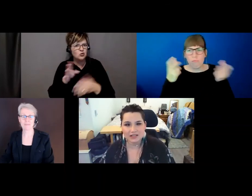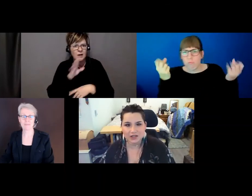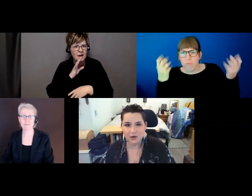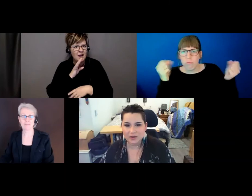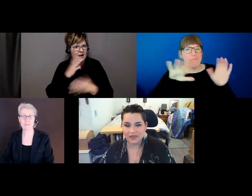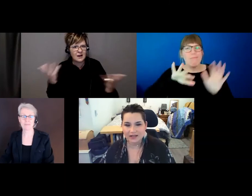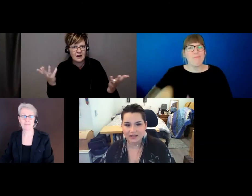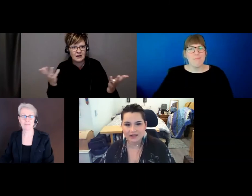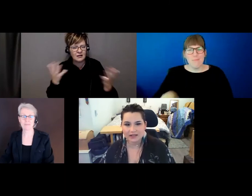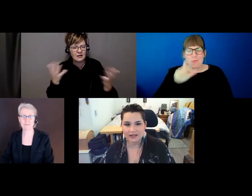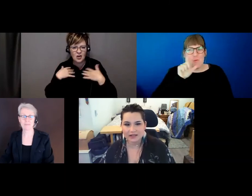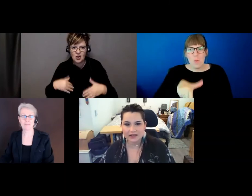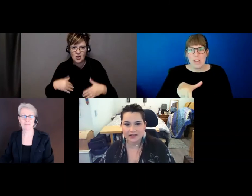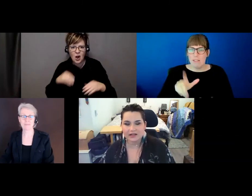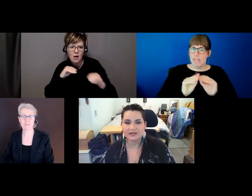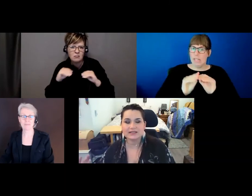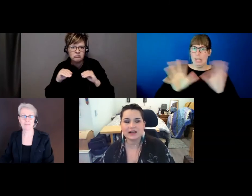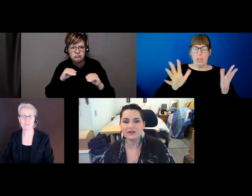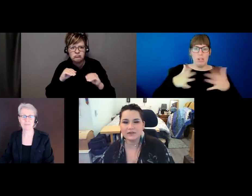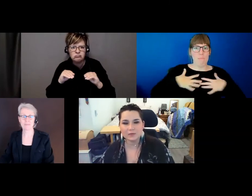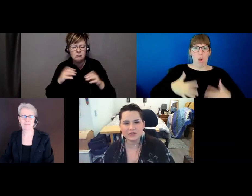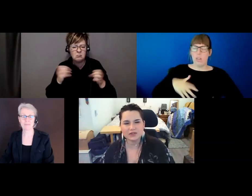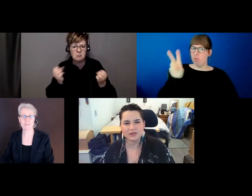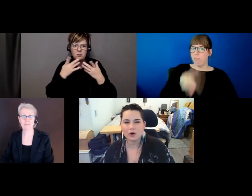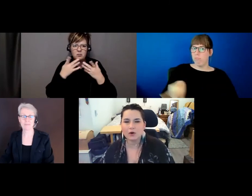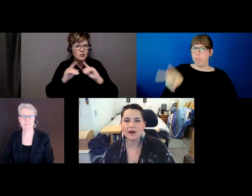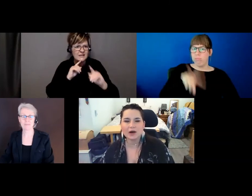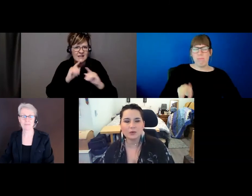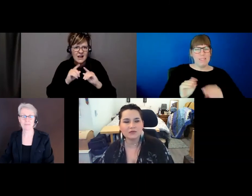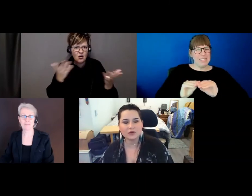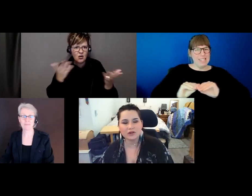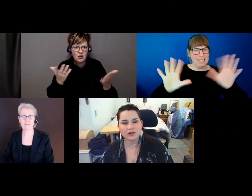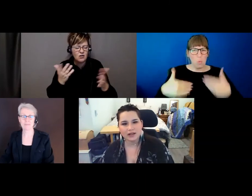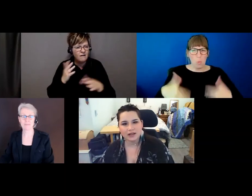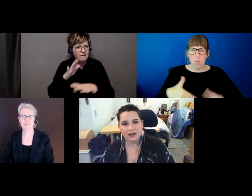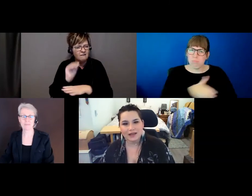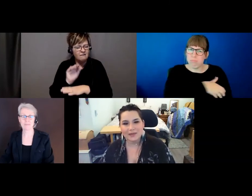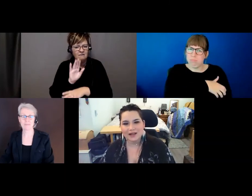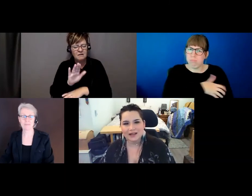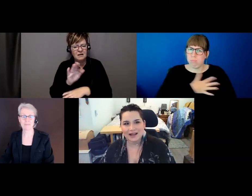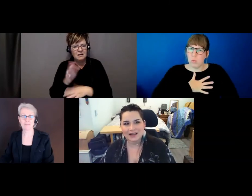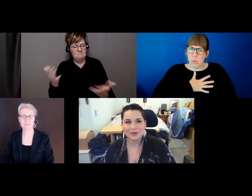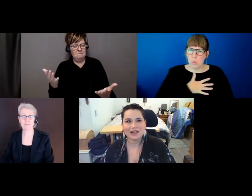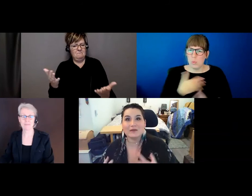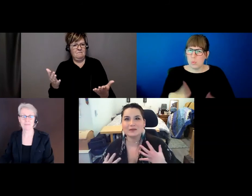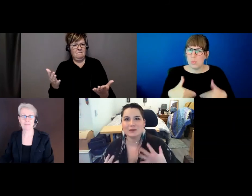TO GO WITH THAT, THAT IN AND OF ITSELF IT WAS JUST SO POWERFUL. AND WHAT I LOVE AS WELL